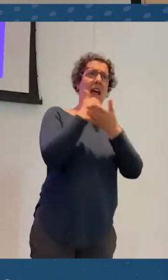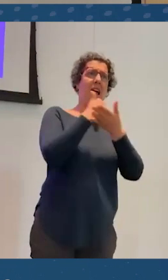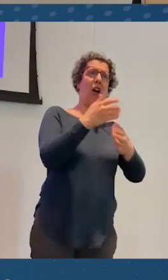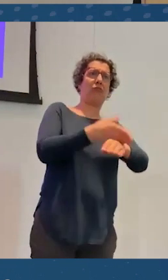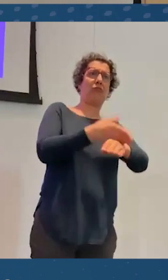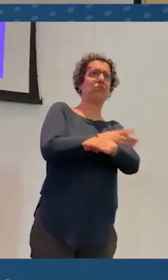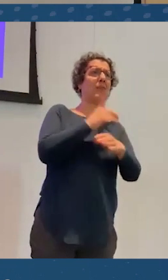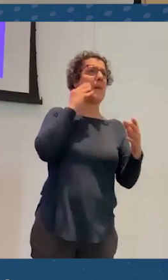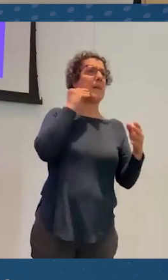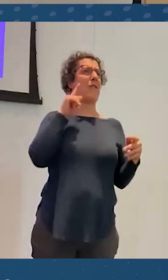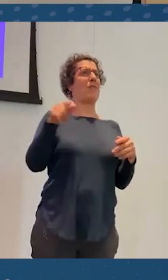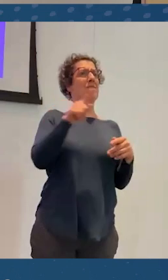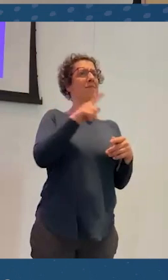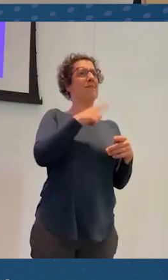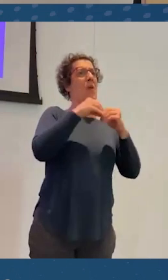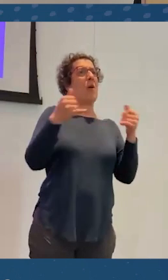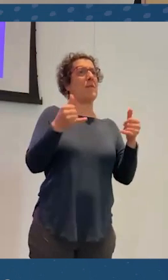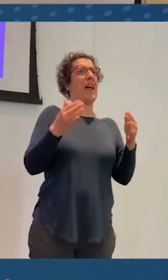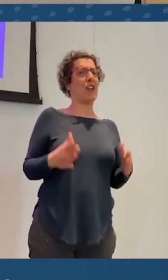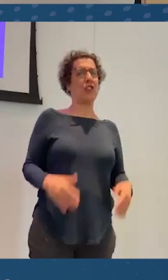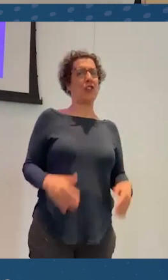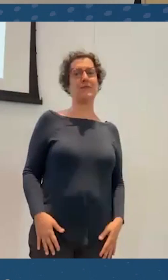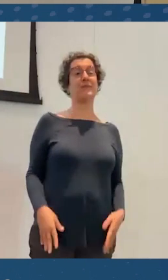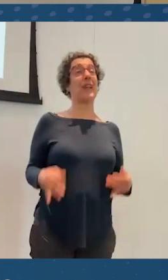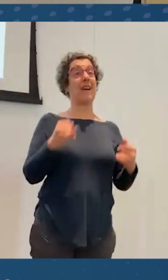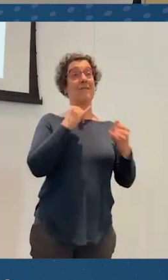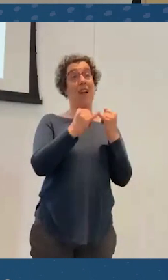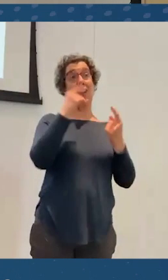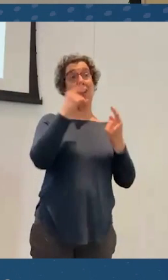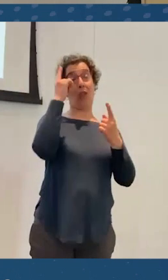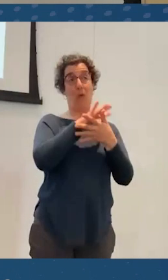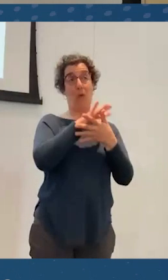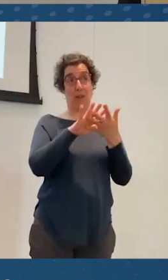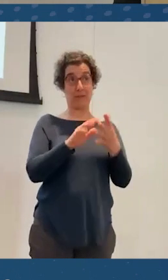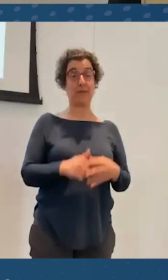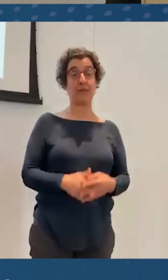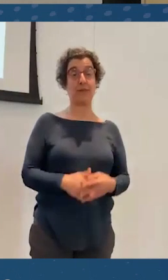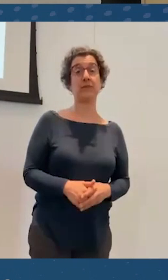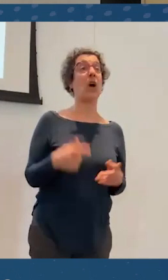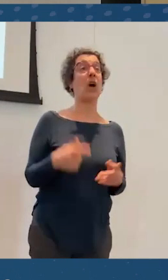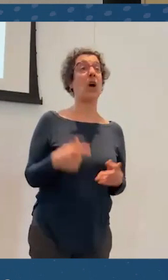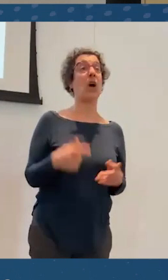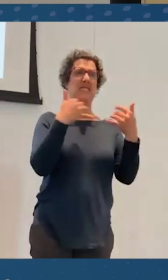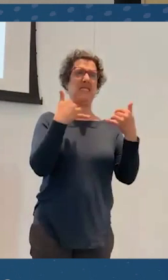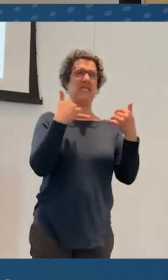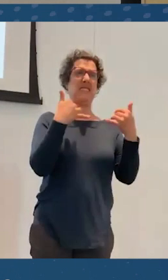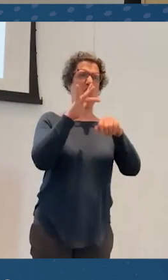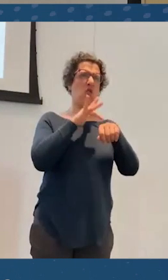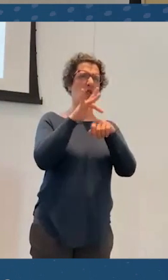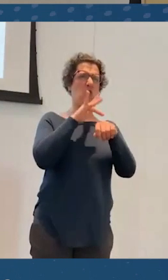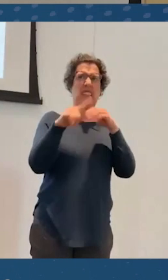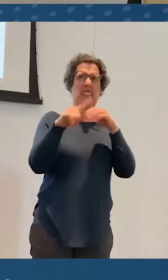So now let me leave you with some final thoughts. We are still in the early days of VR.